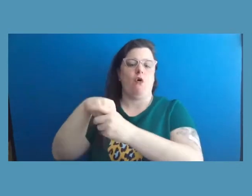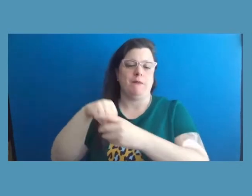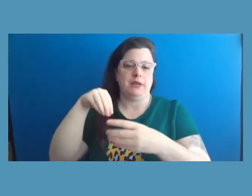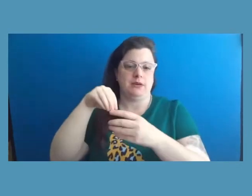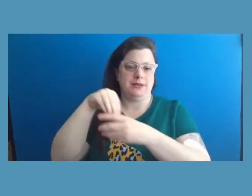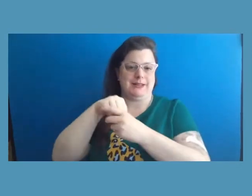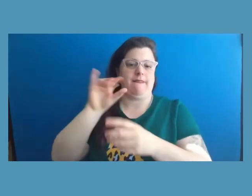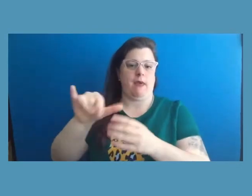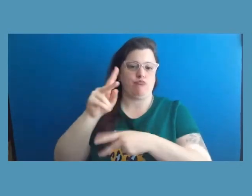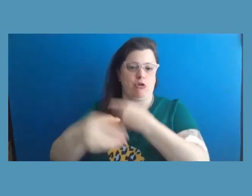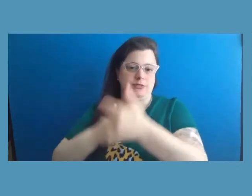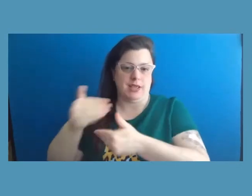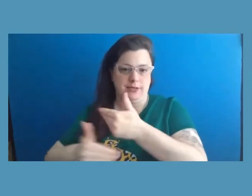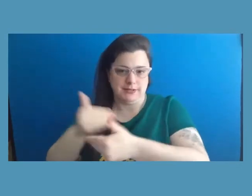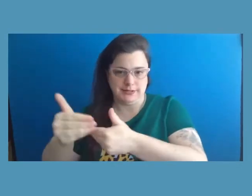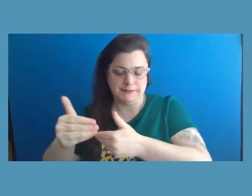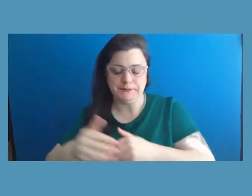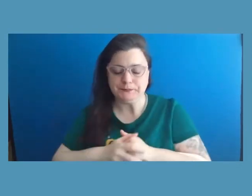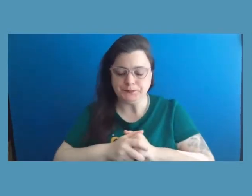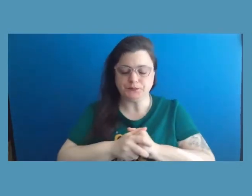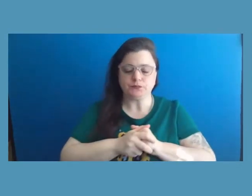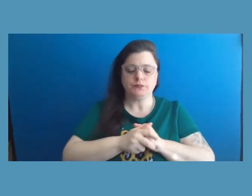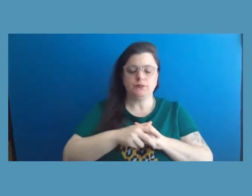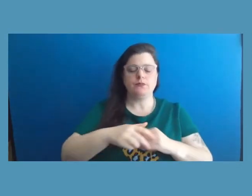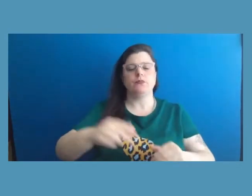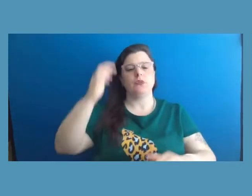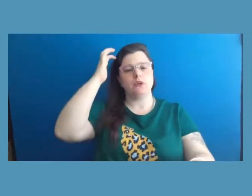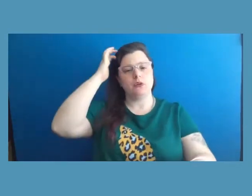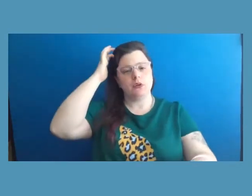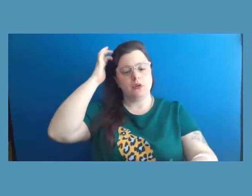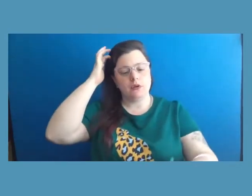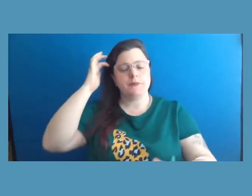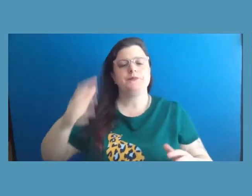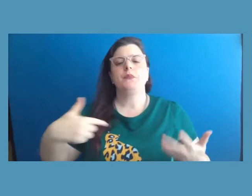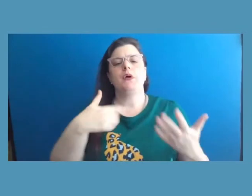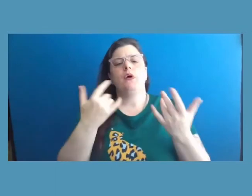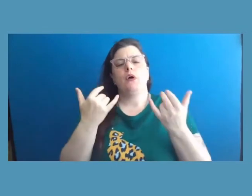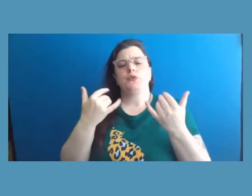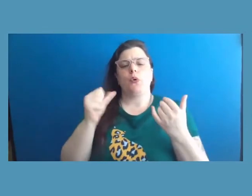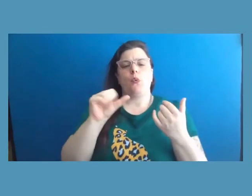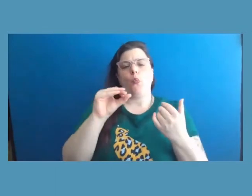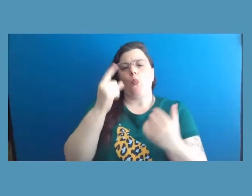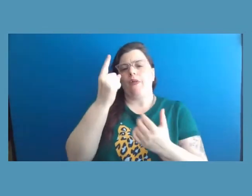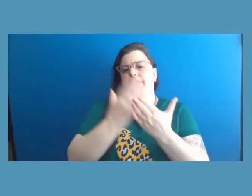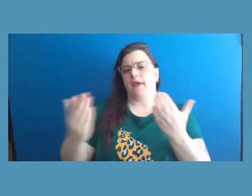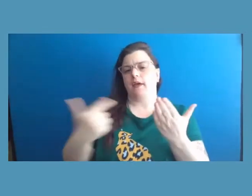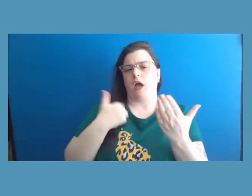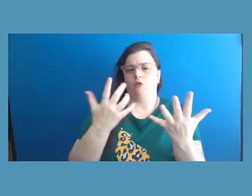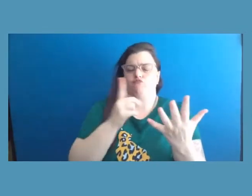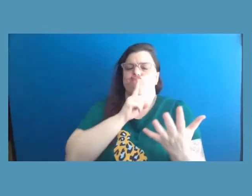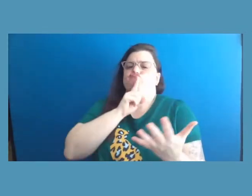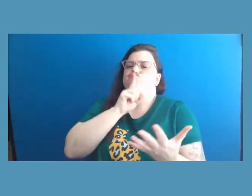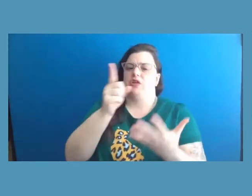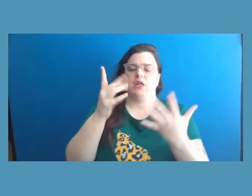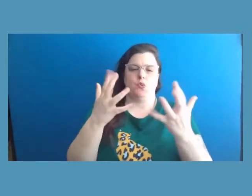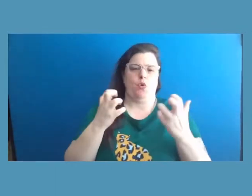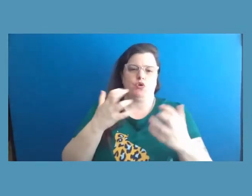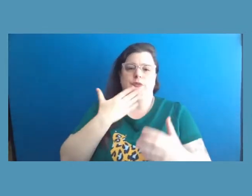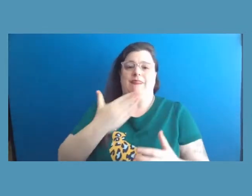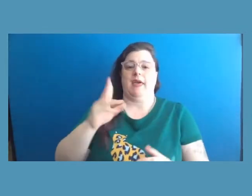for indigenous people. Involvement in the process.